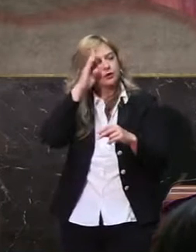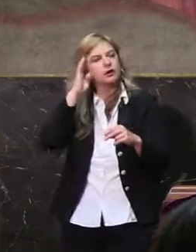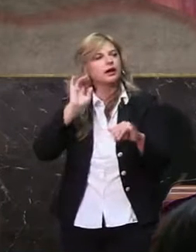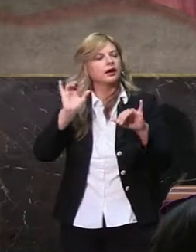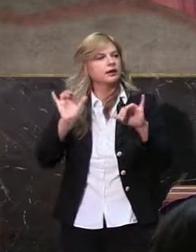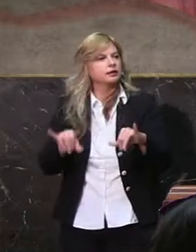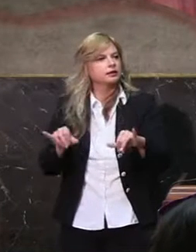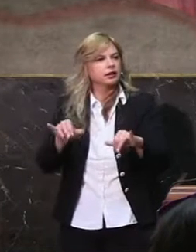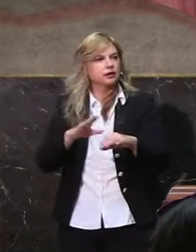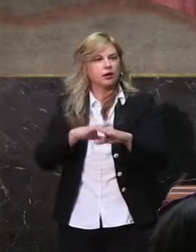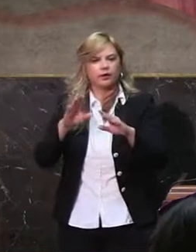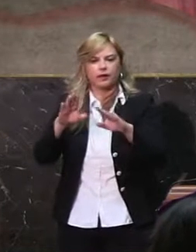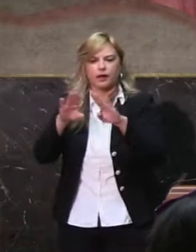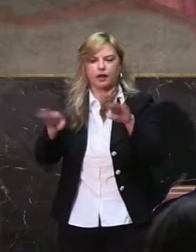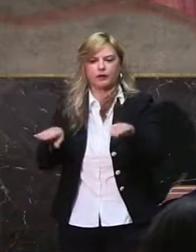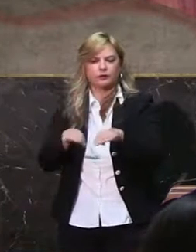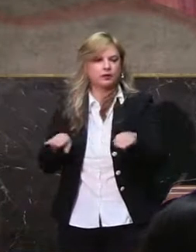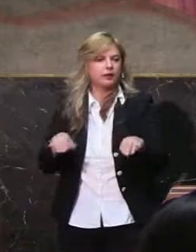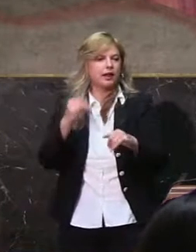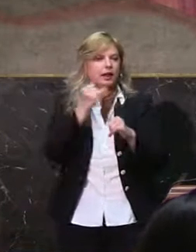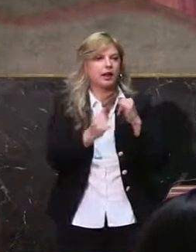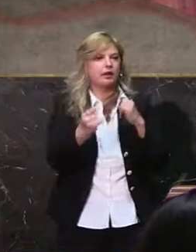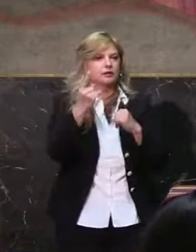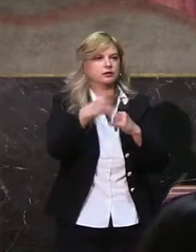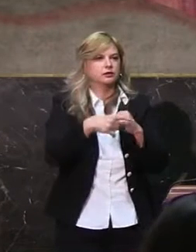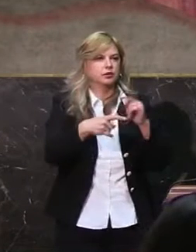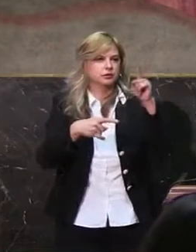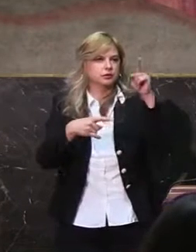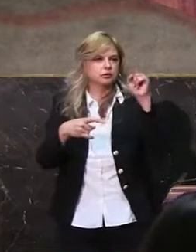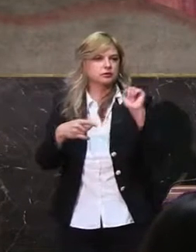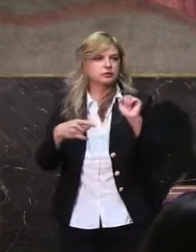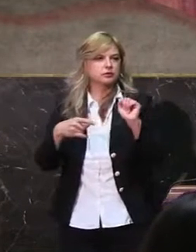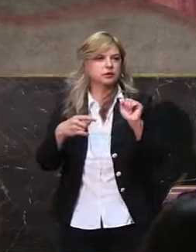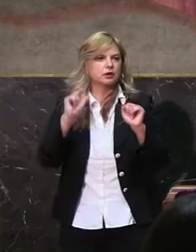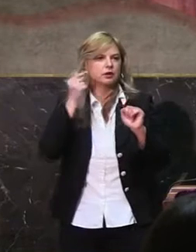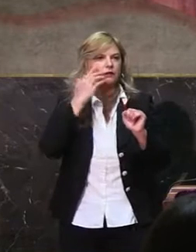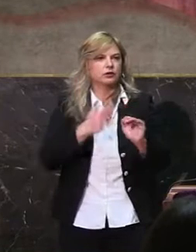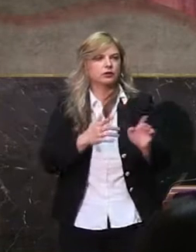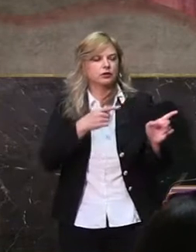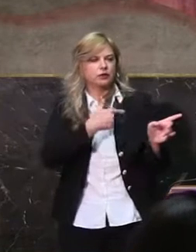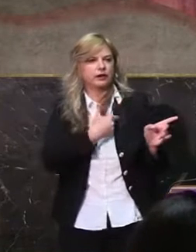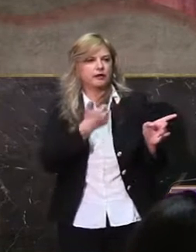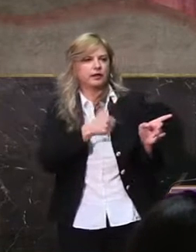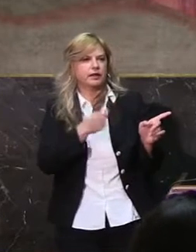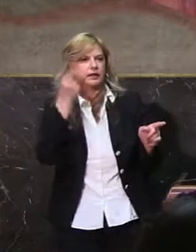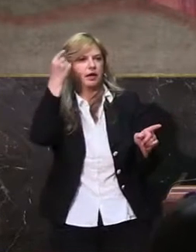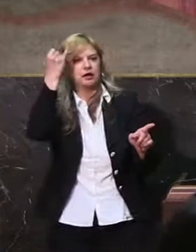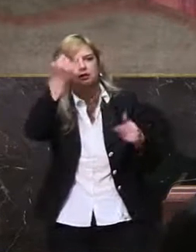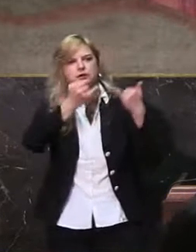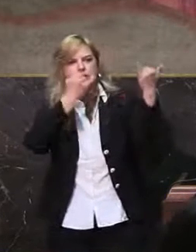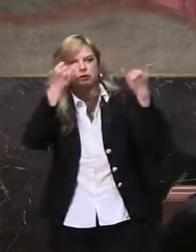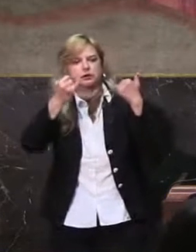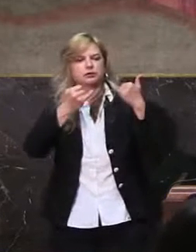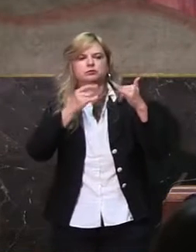One last question Do you have any thoughts putting the votes aside do you have any